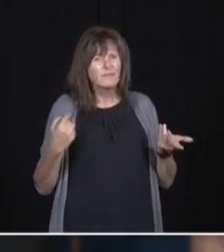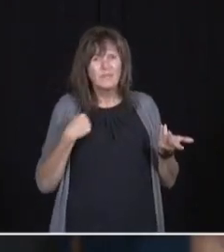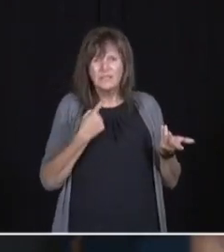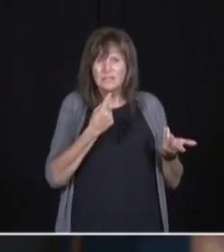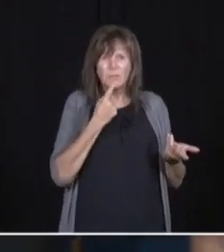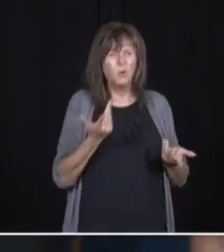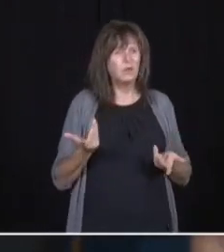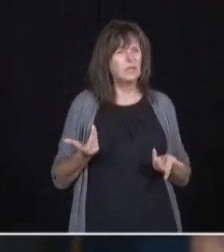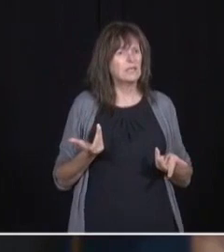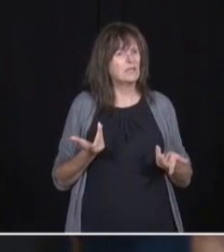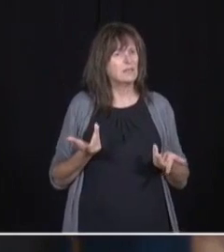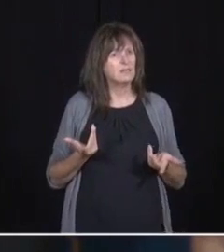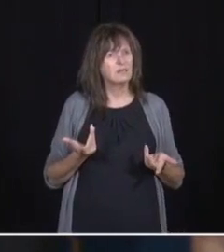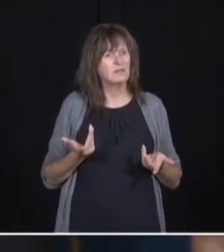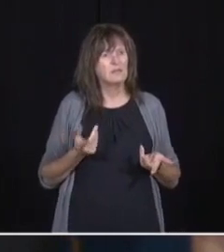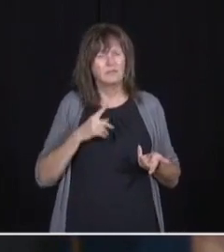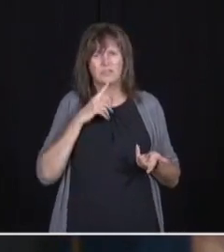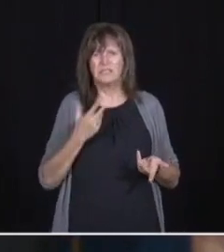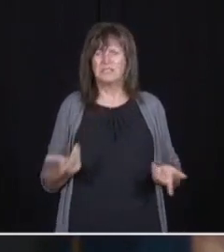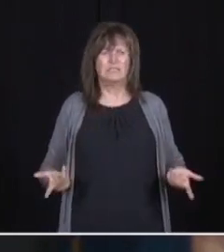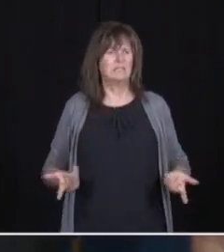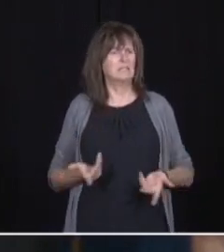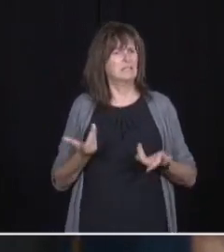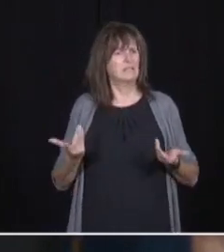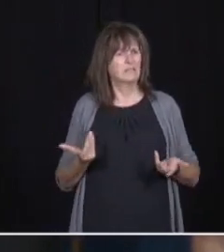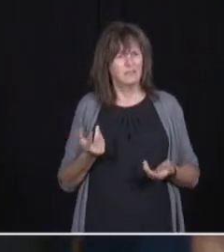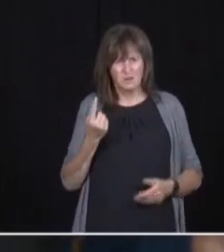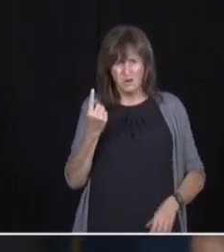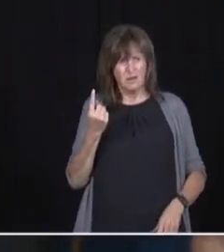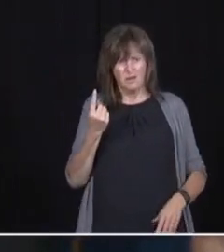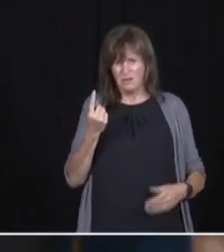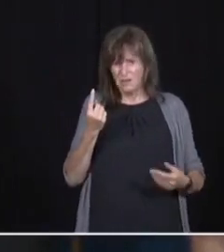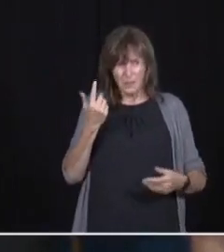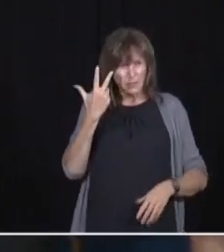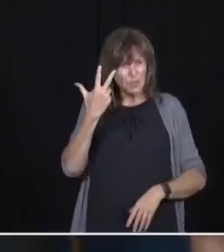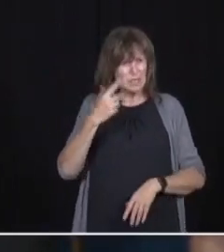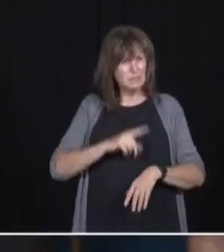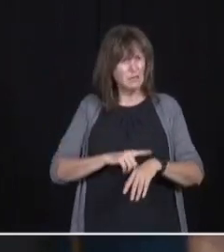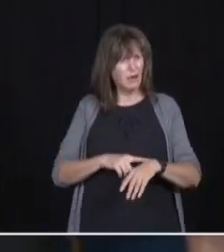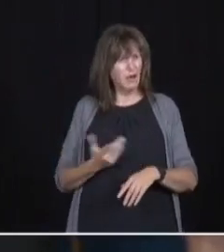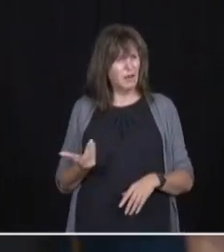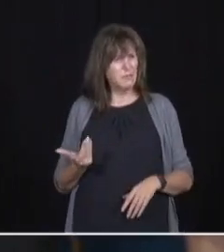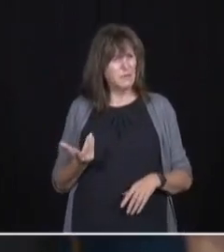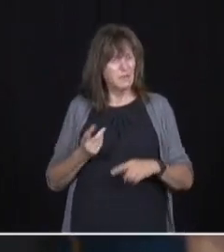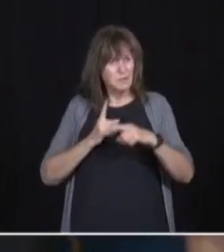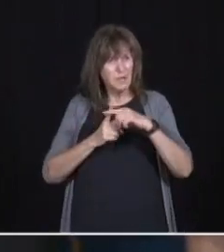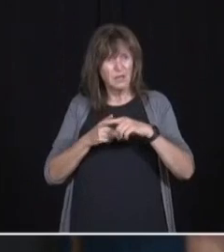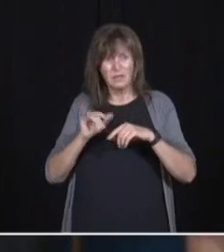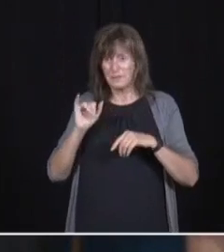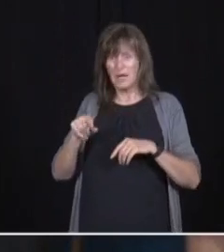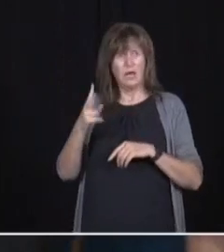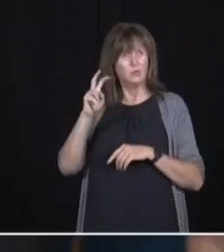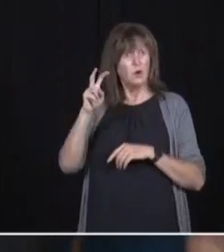No mask. It is really unbelievable. It is so disappointing that somebody be this reckless. But not once, three times.